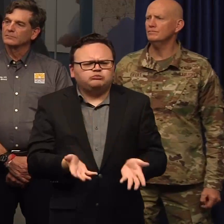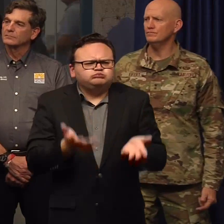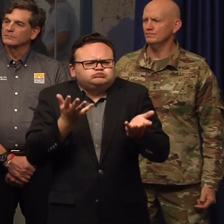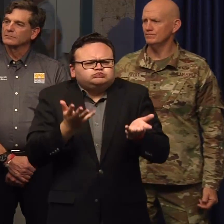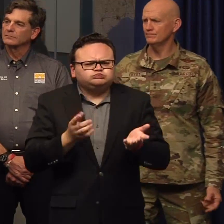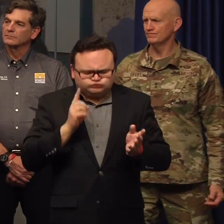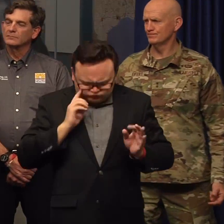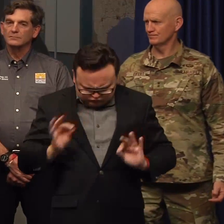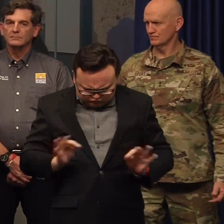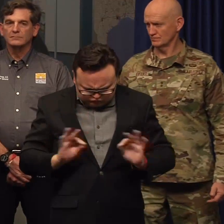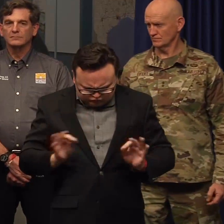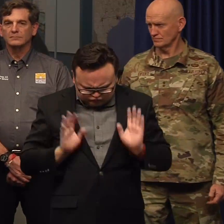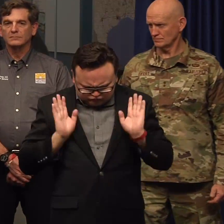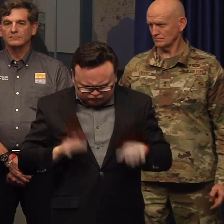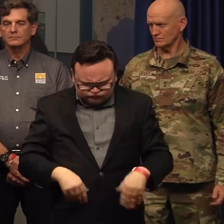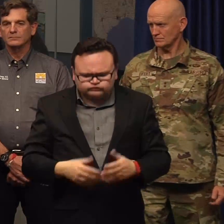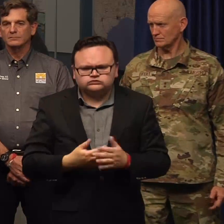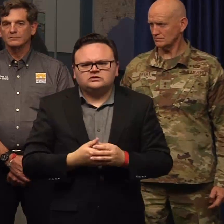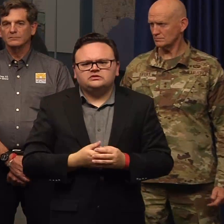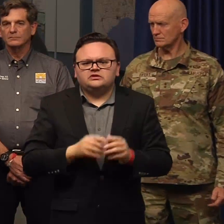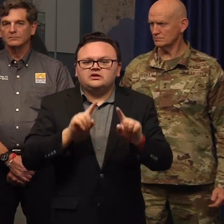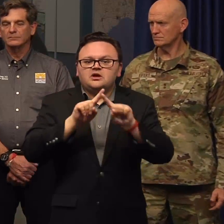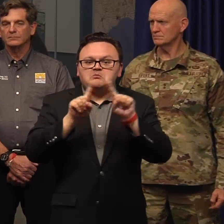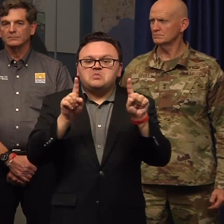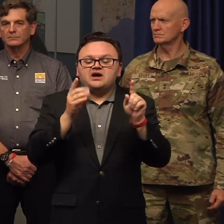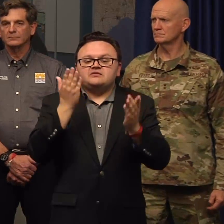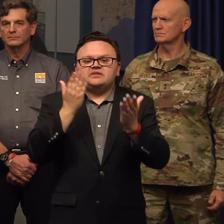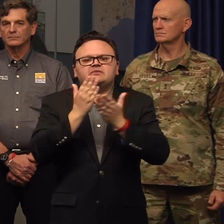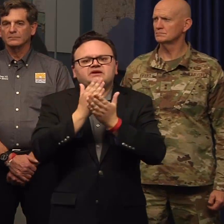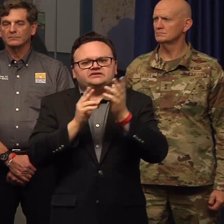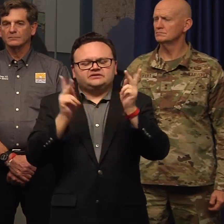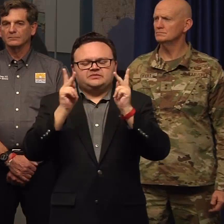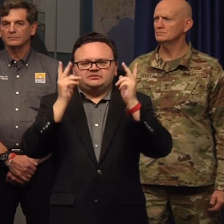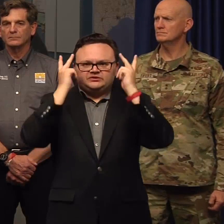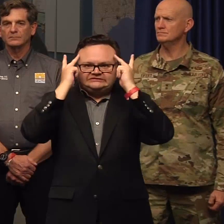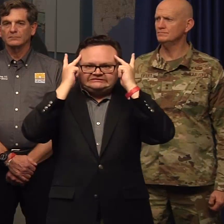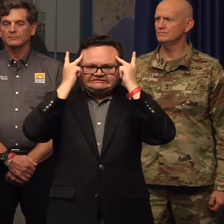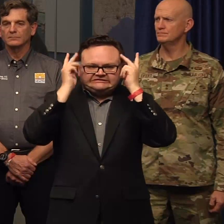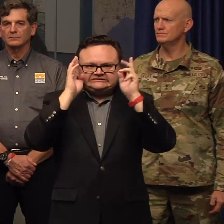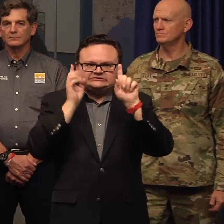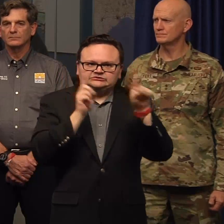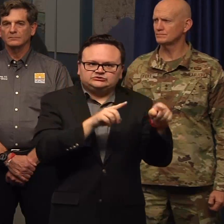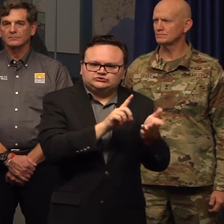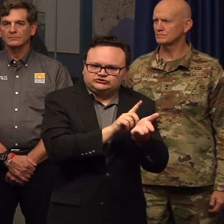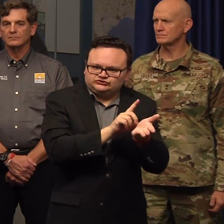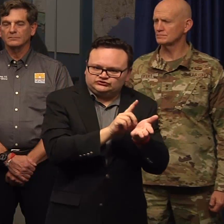NOT BECAUSE THERE IS NOT AN ABILITY TO TEST THEM BUT A LOT OF IT IS THEY'RE NOT GOING TO PRESENT FOR MEDICAL ATTENTION. THERE 25 YEARS OLD AND YOU HAVE